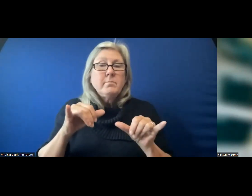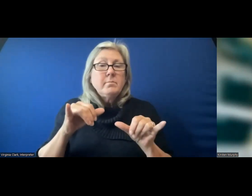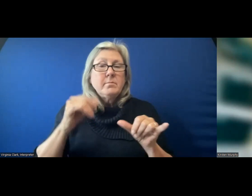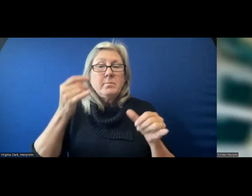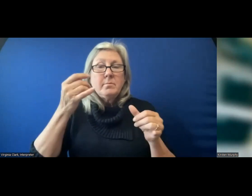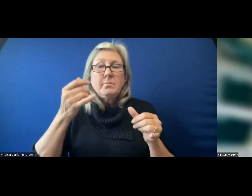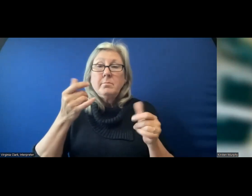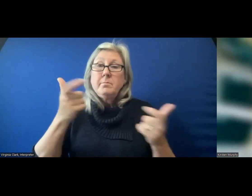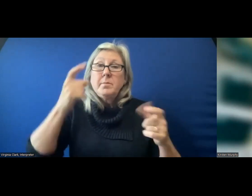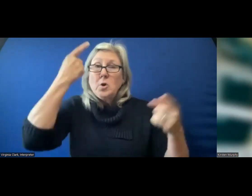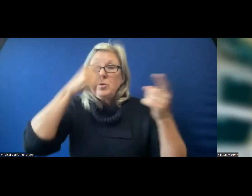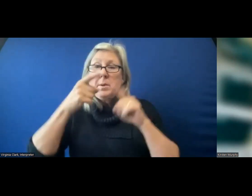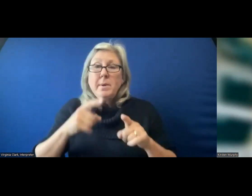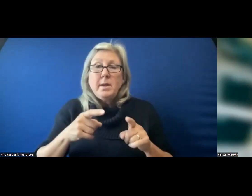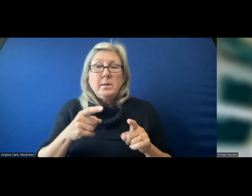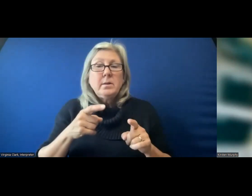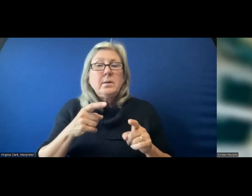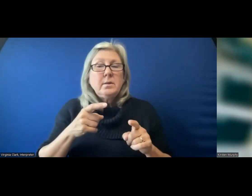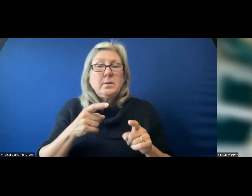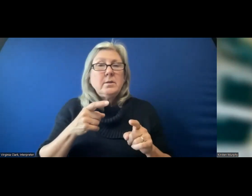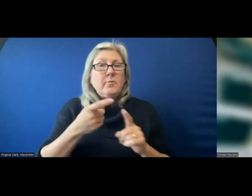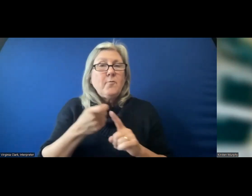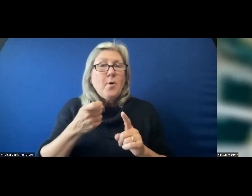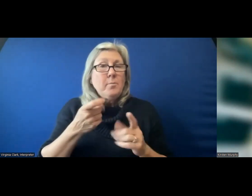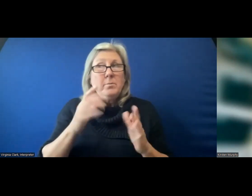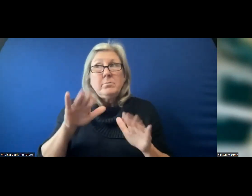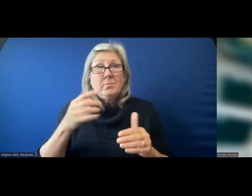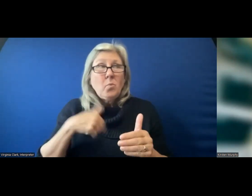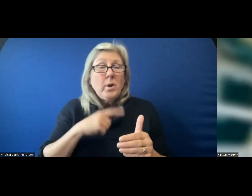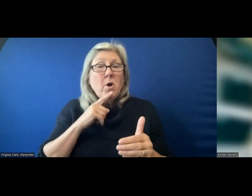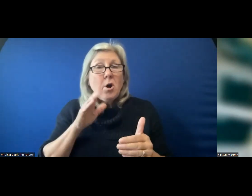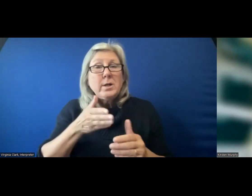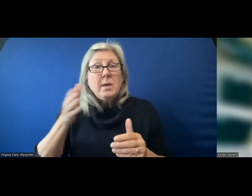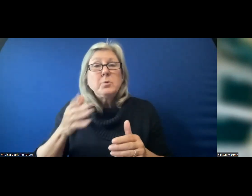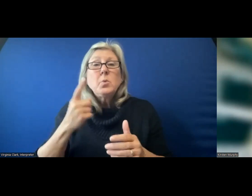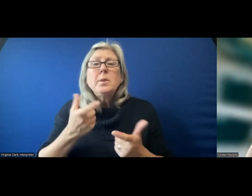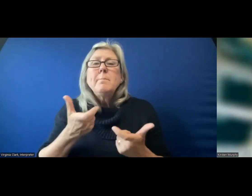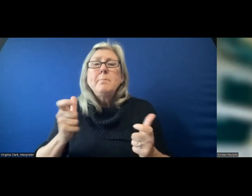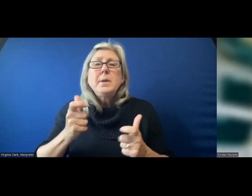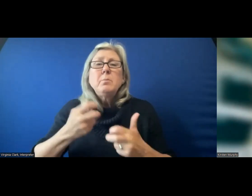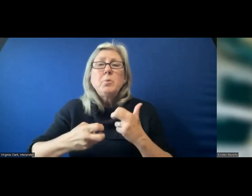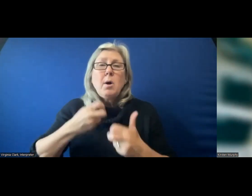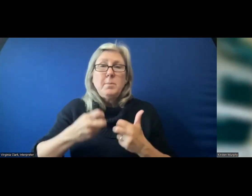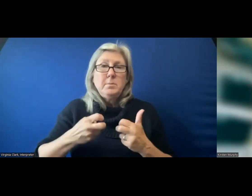neighbors" that one of the biggest problems for people in their residential situation,